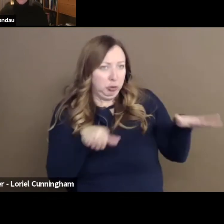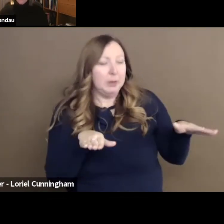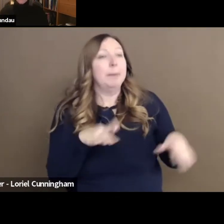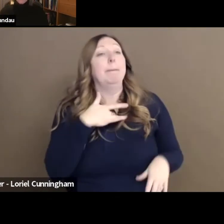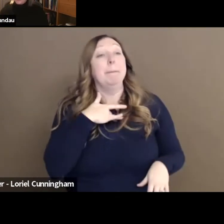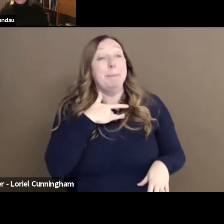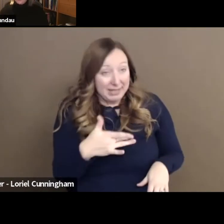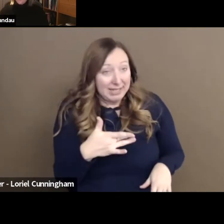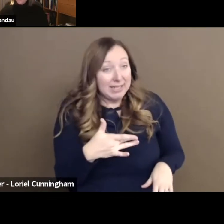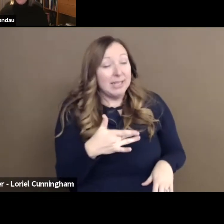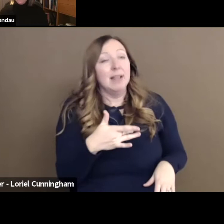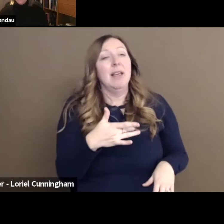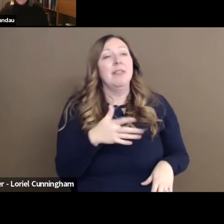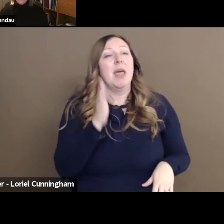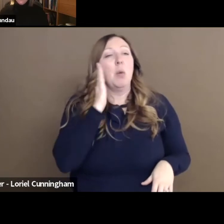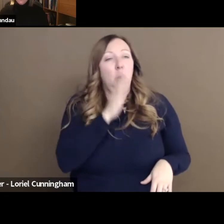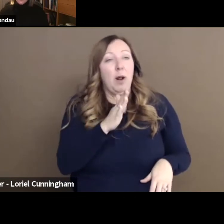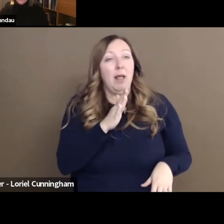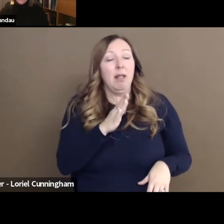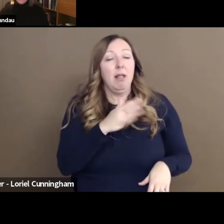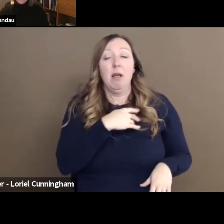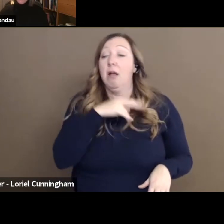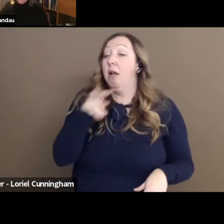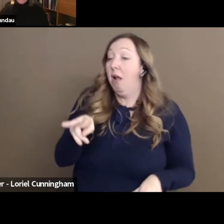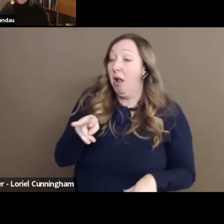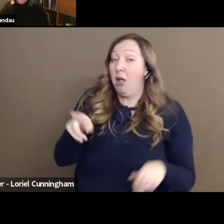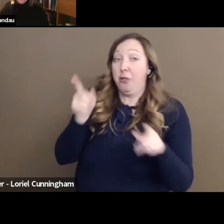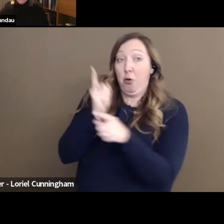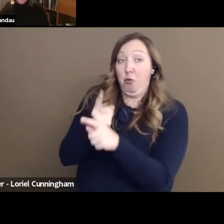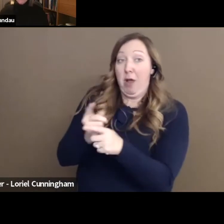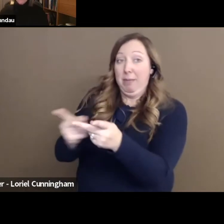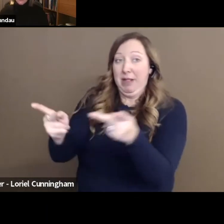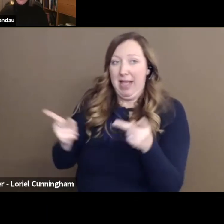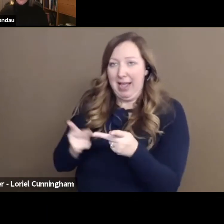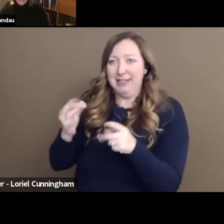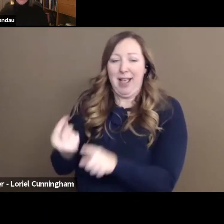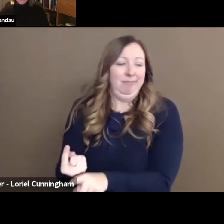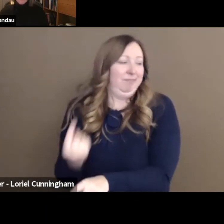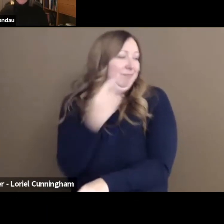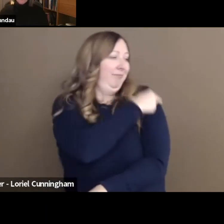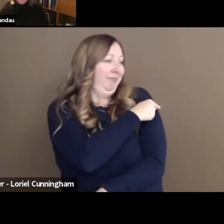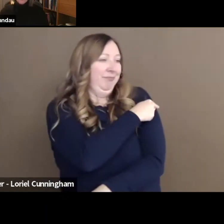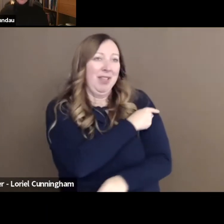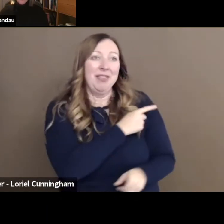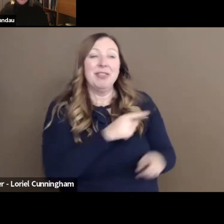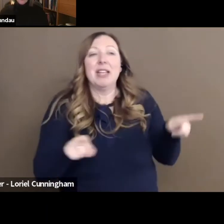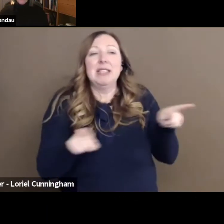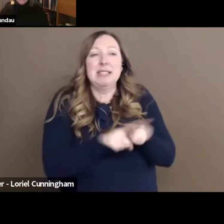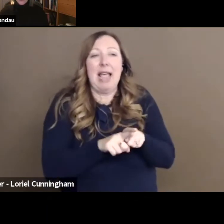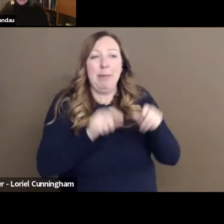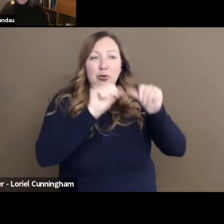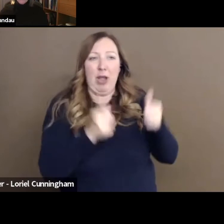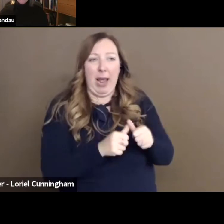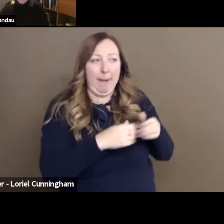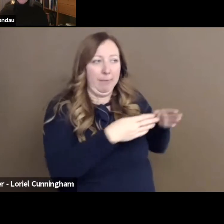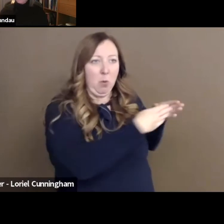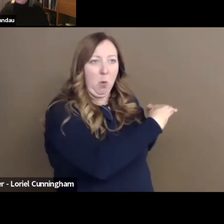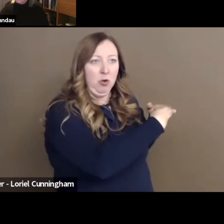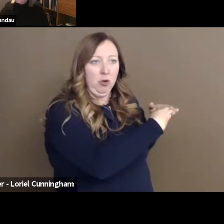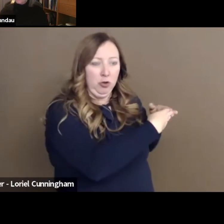geometric or rotational equivalent so they're showing the standard case uh the